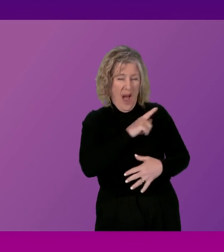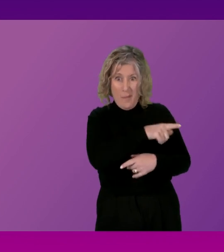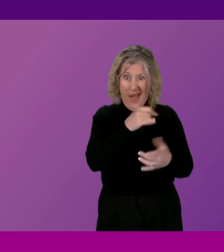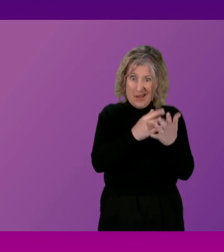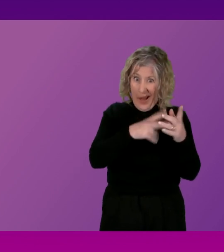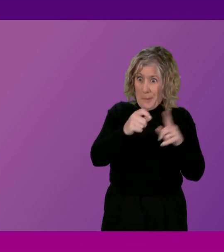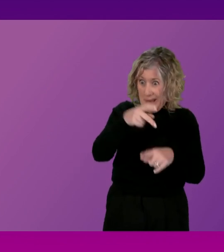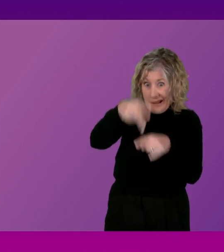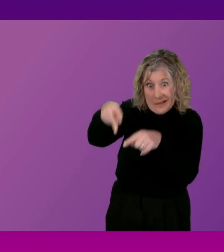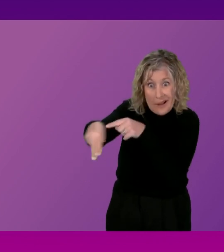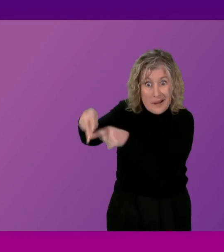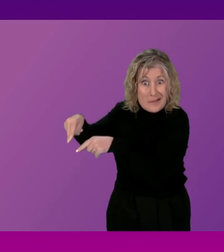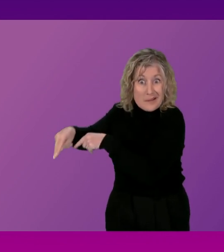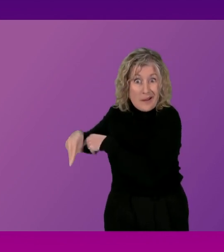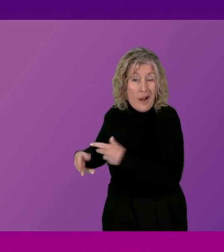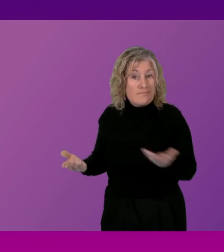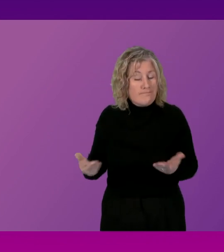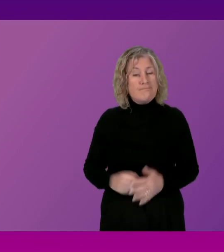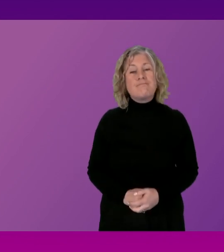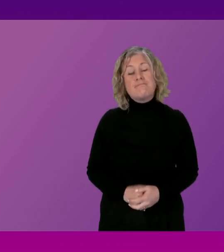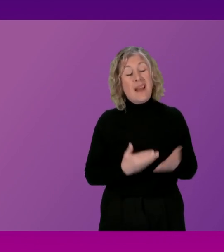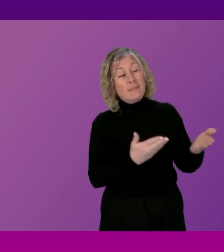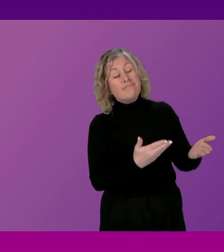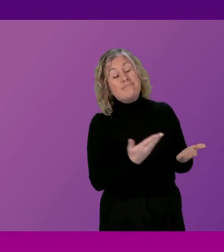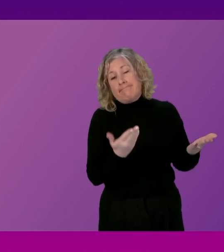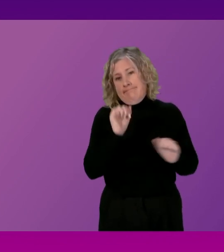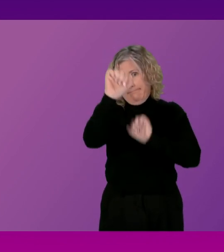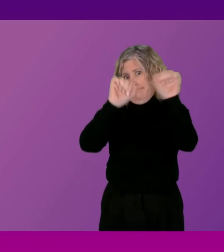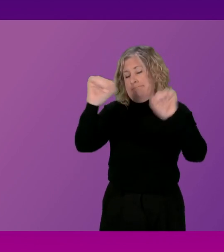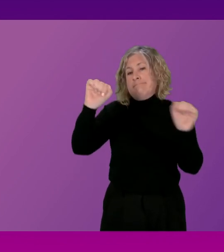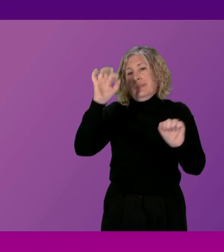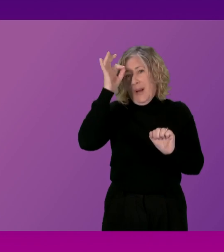It is for local authorities to make an application for a control zone.